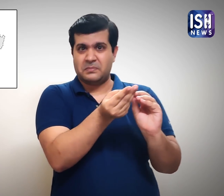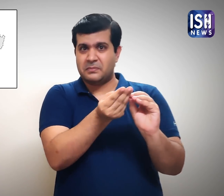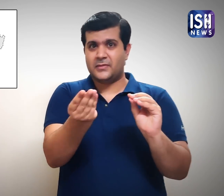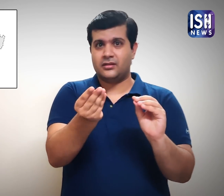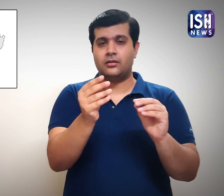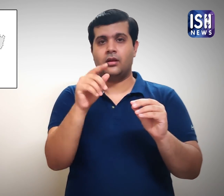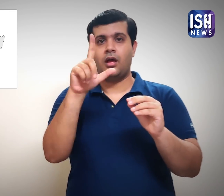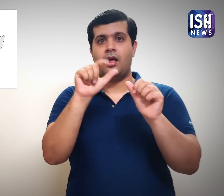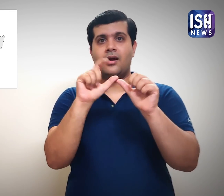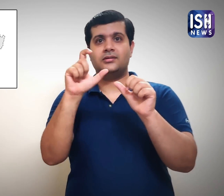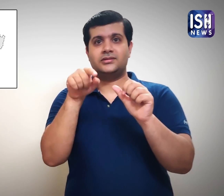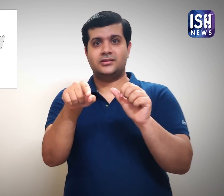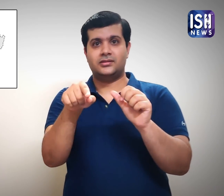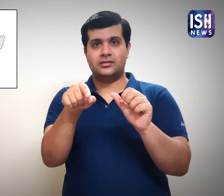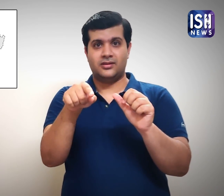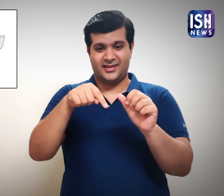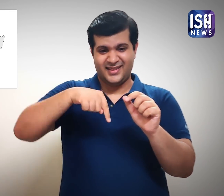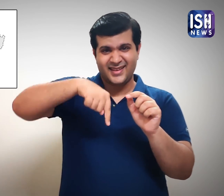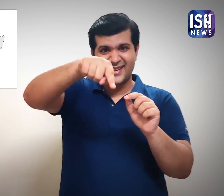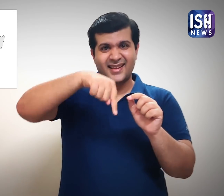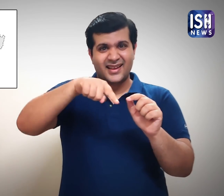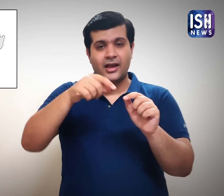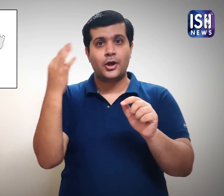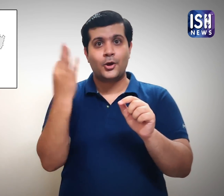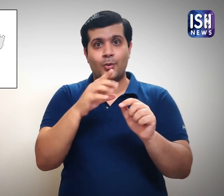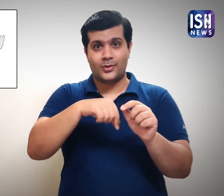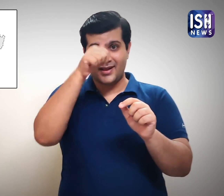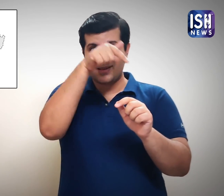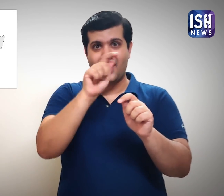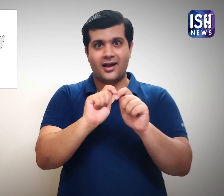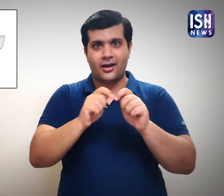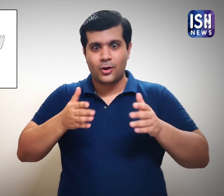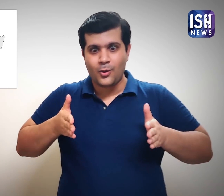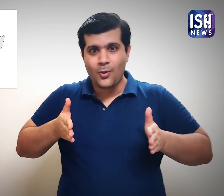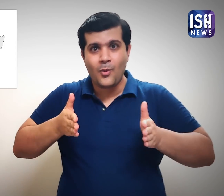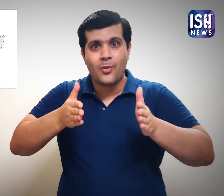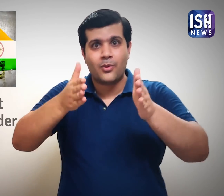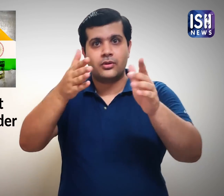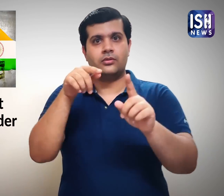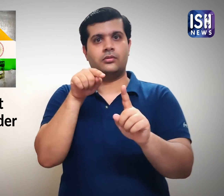because the LAC is closest to the new road India has built.